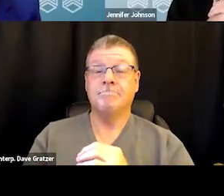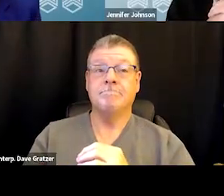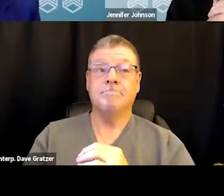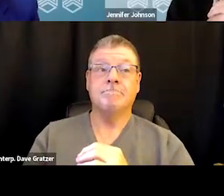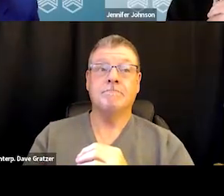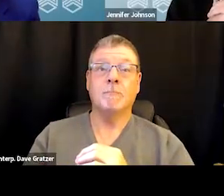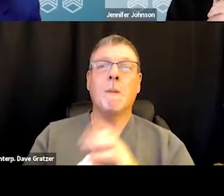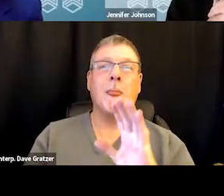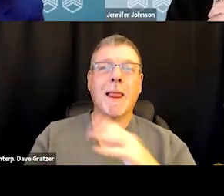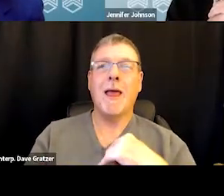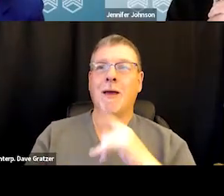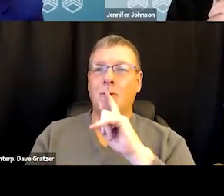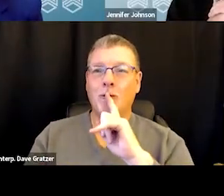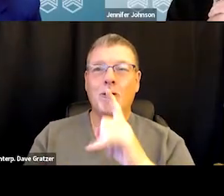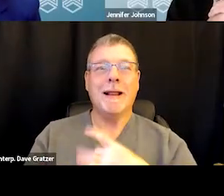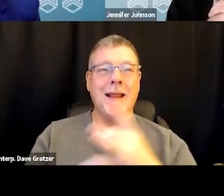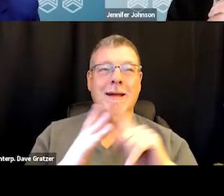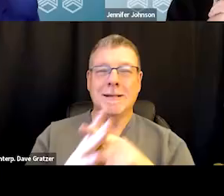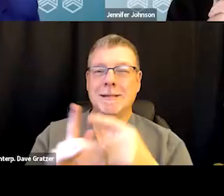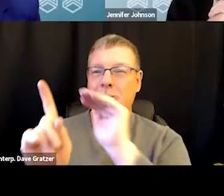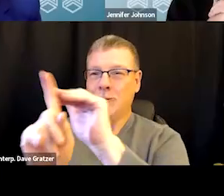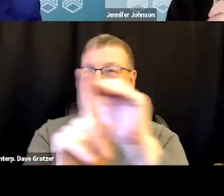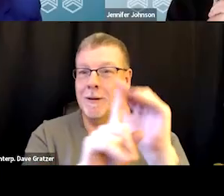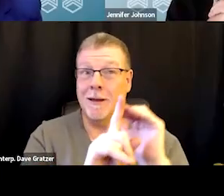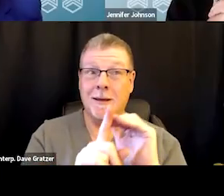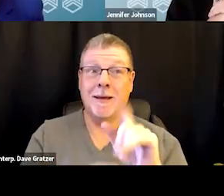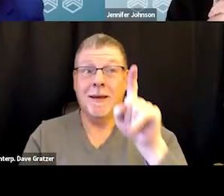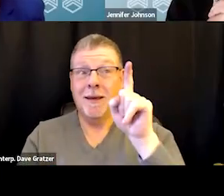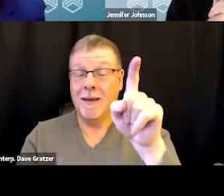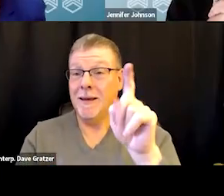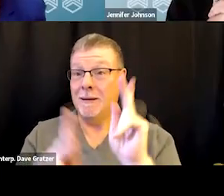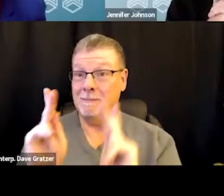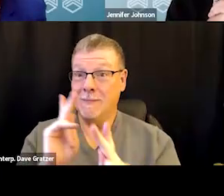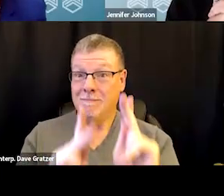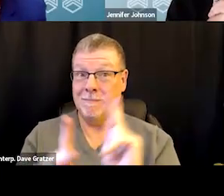I really like to start with this important reminder, that individuals experiencing